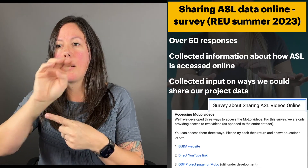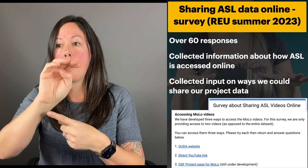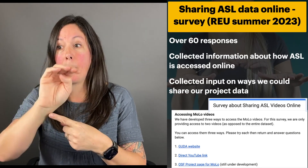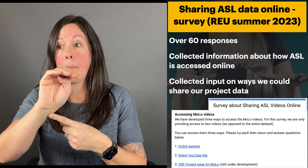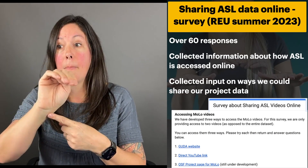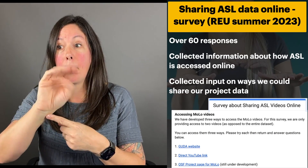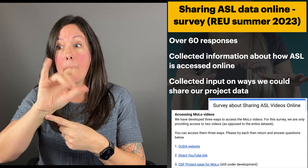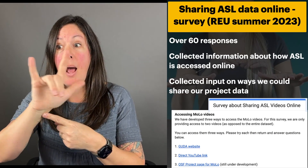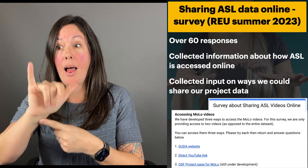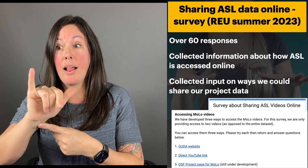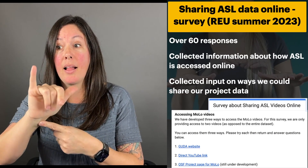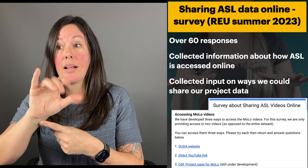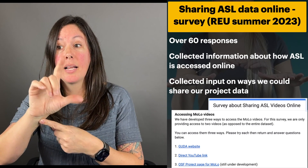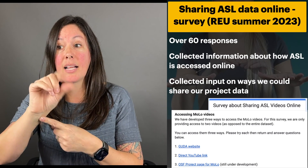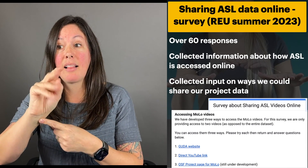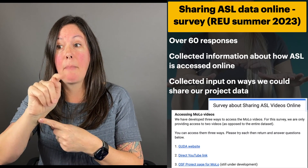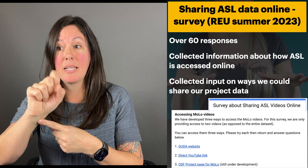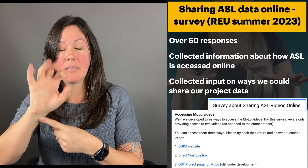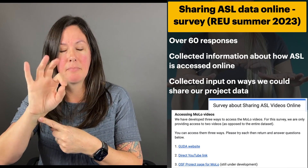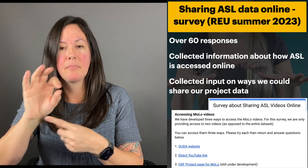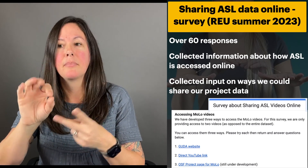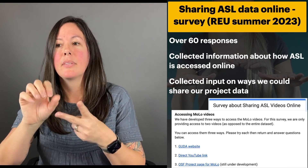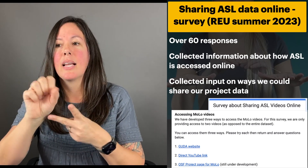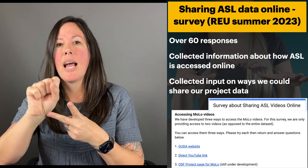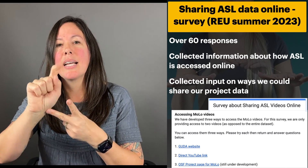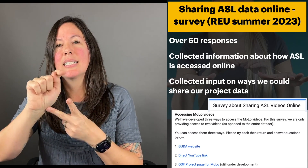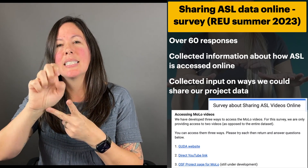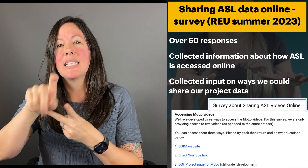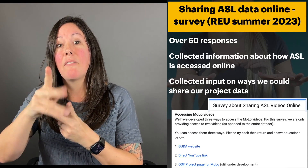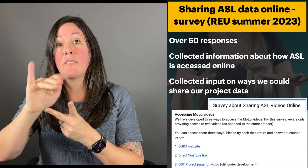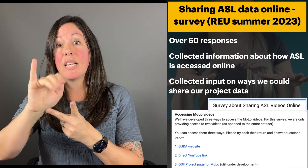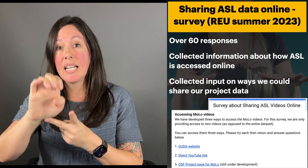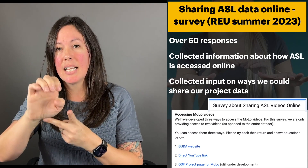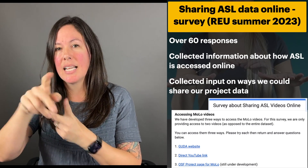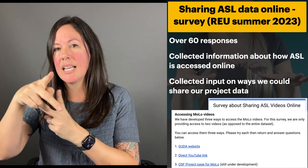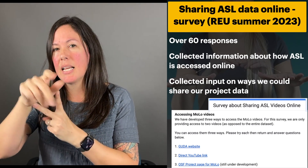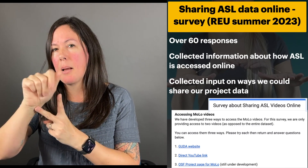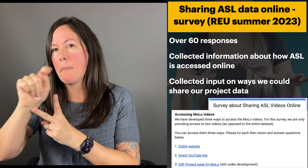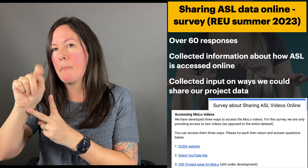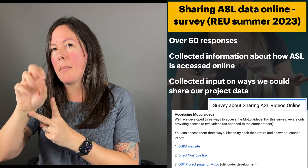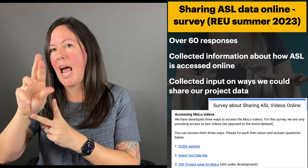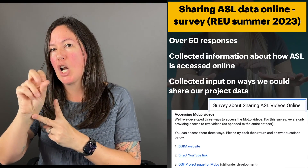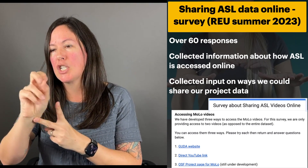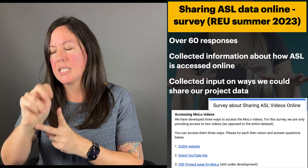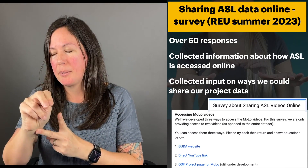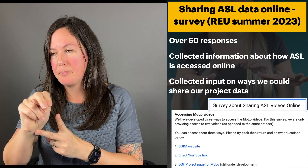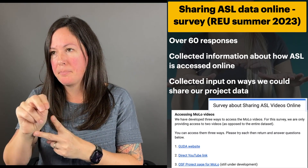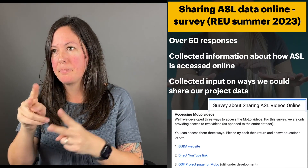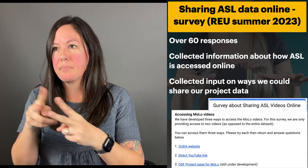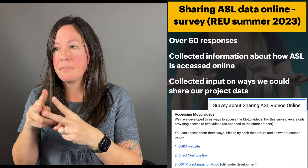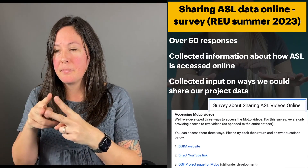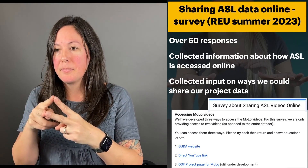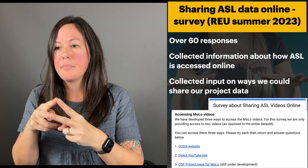research is when we're doing research I worked with Molly